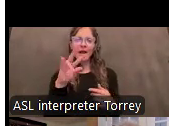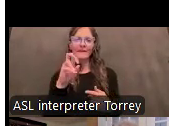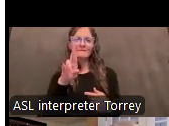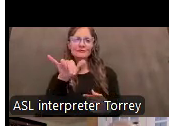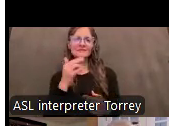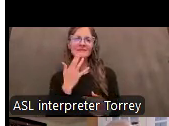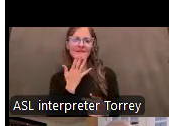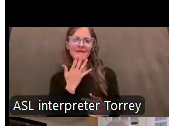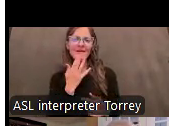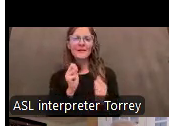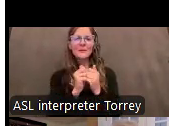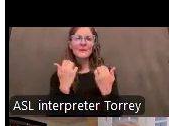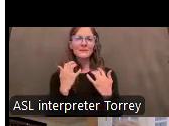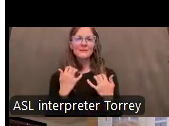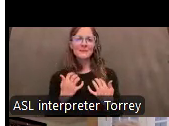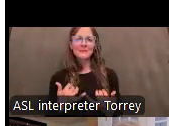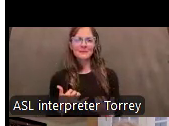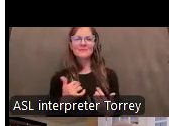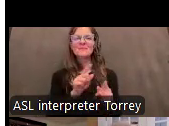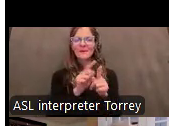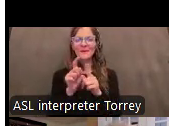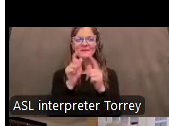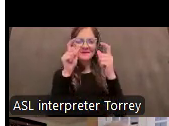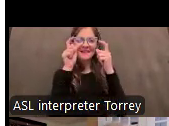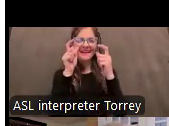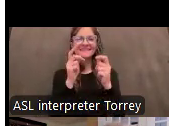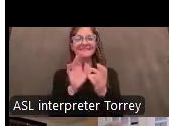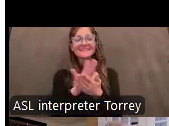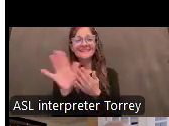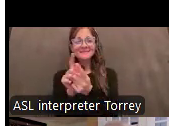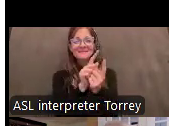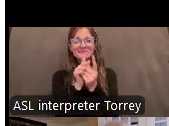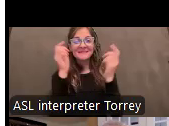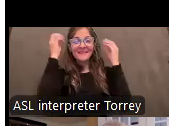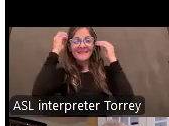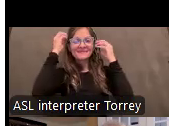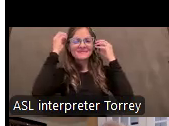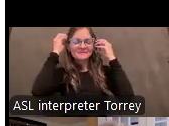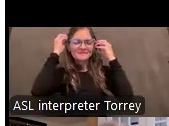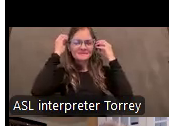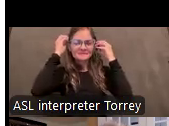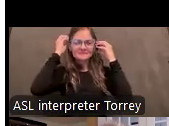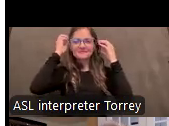and glasses. I'm glad to see you all. Well, let's get started on our story. We're really, really excited to be here